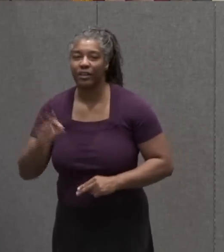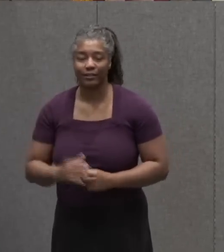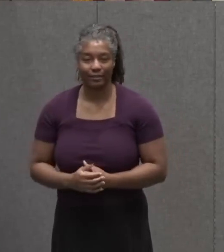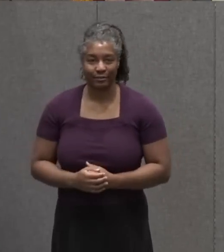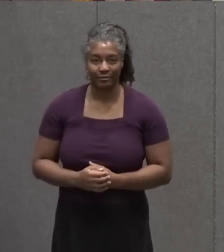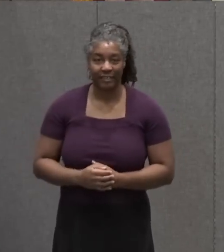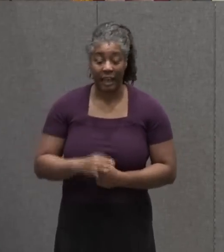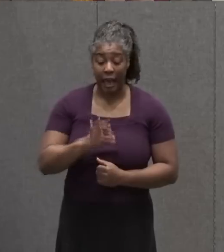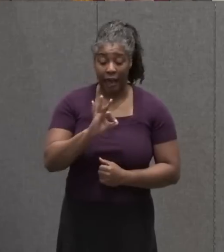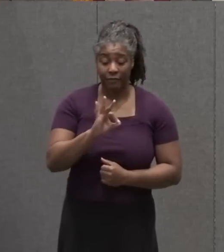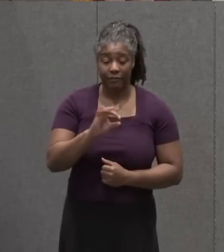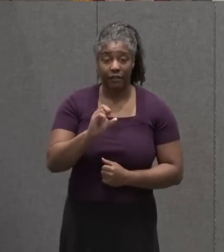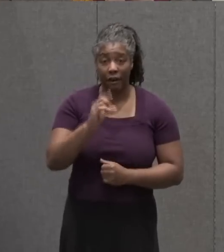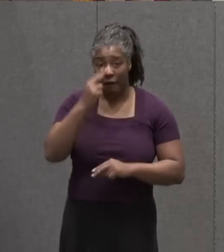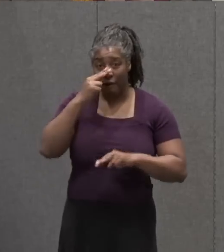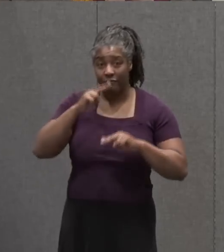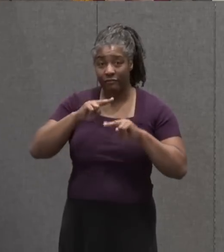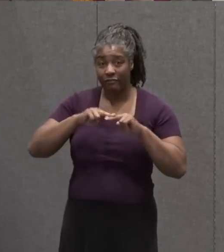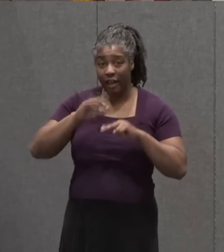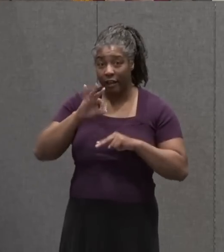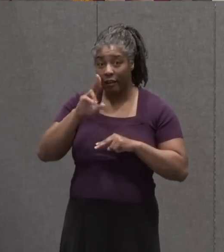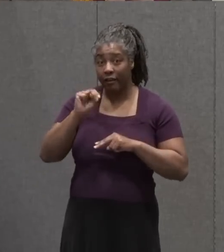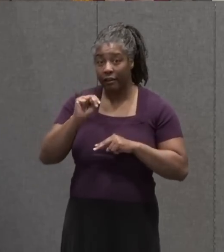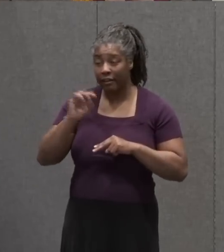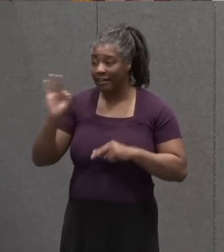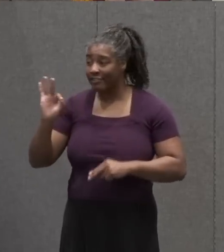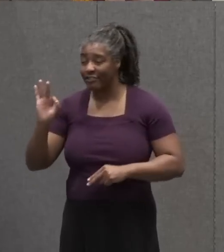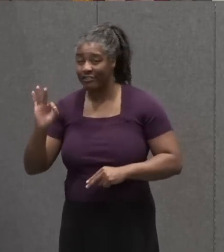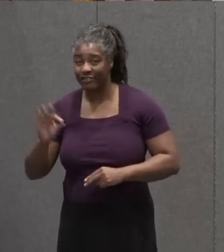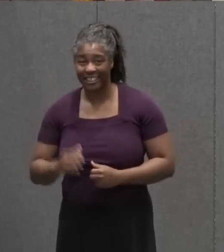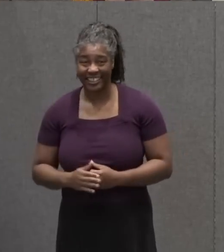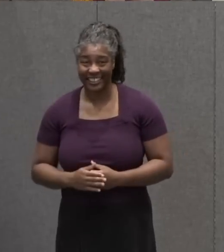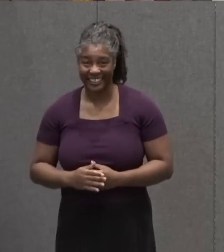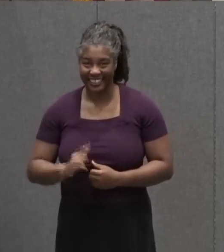f, fun, F your turn.